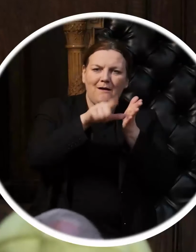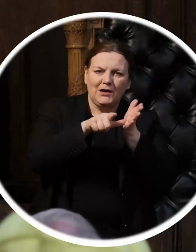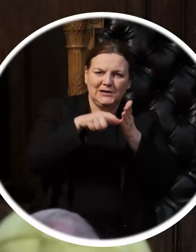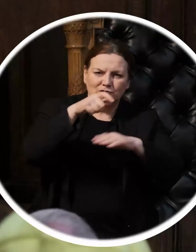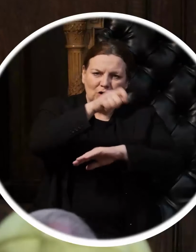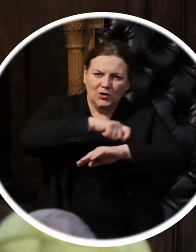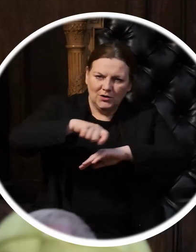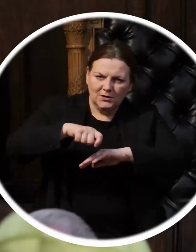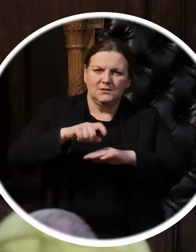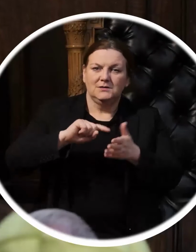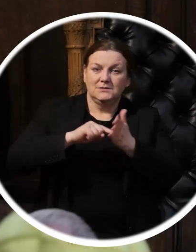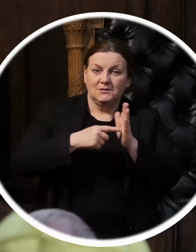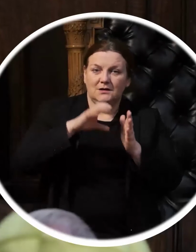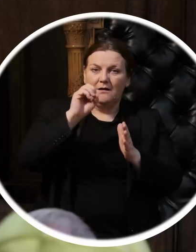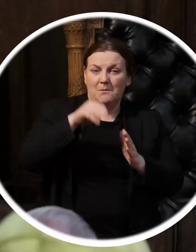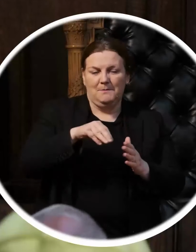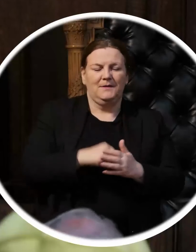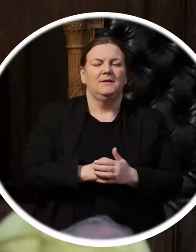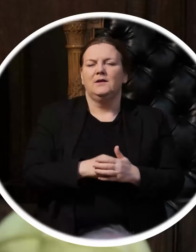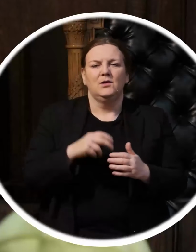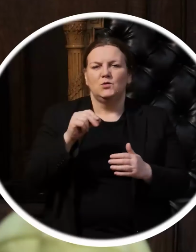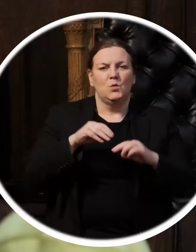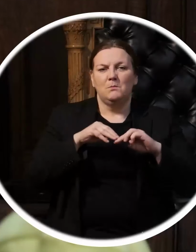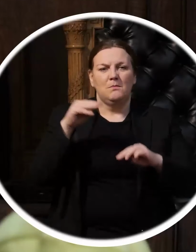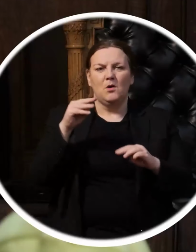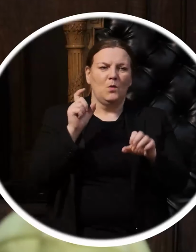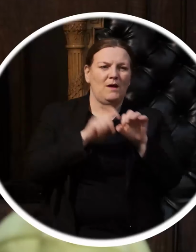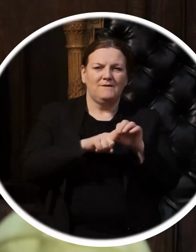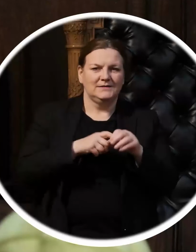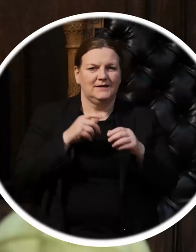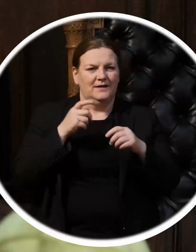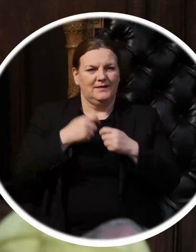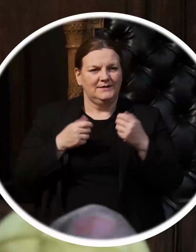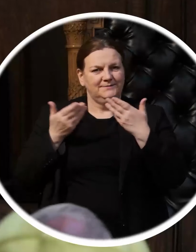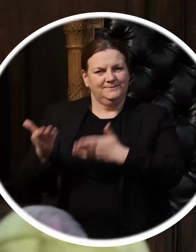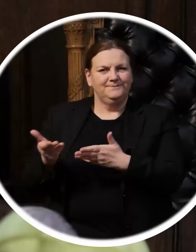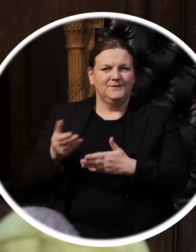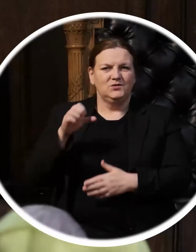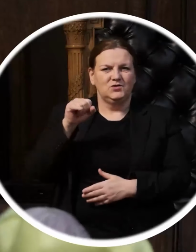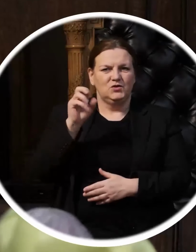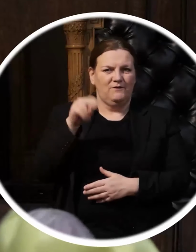So really there's nobody more qualified than Siobhan to present to us her lecture